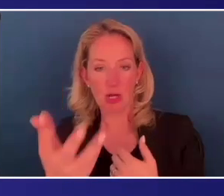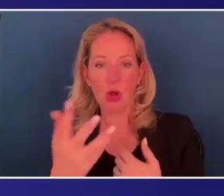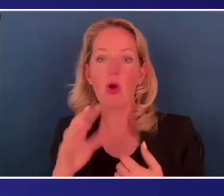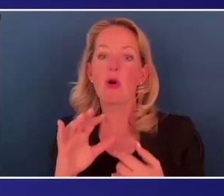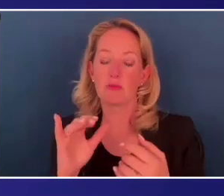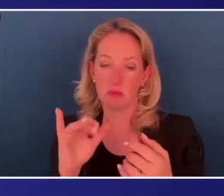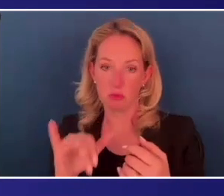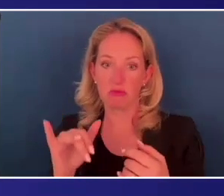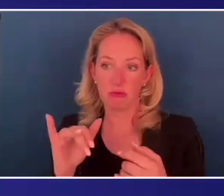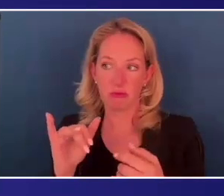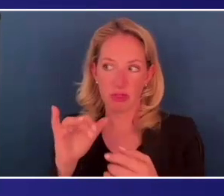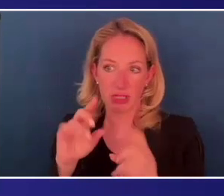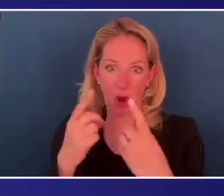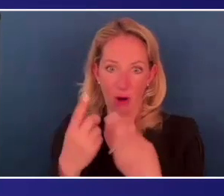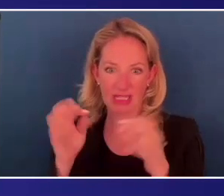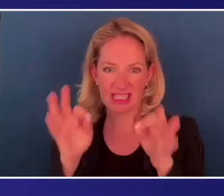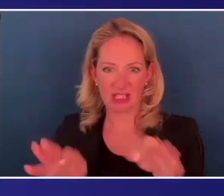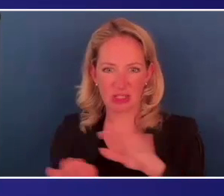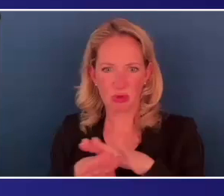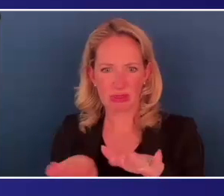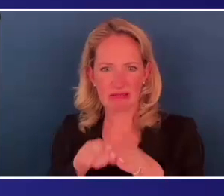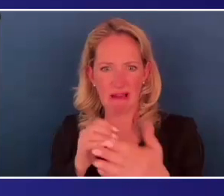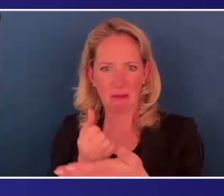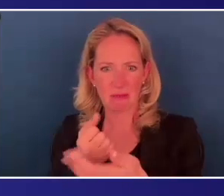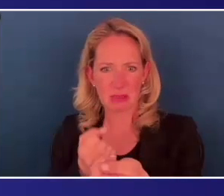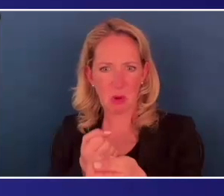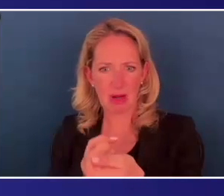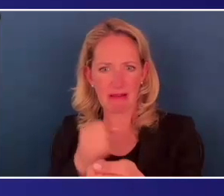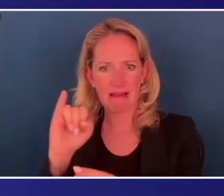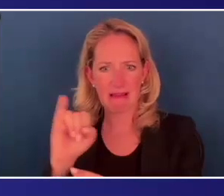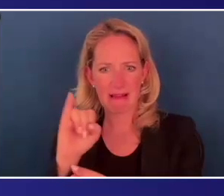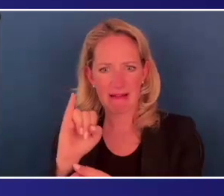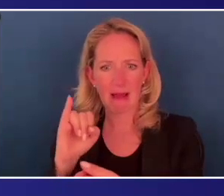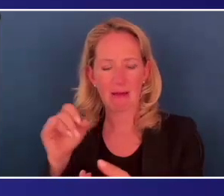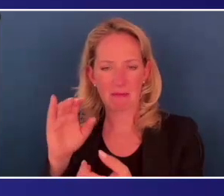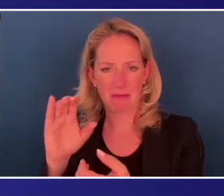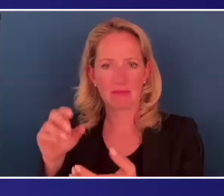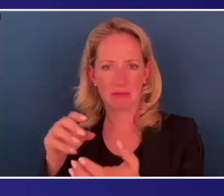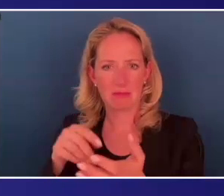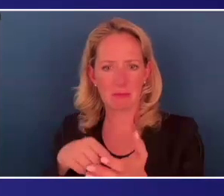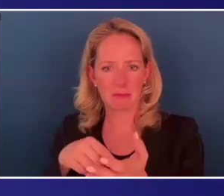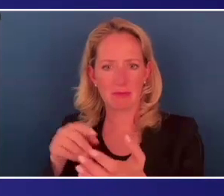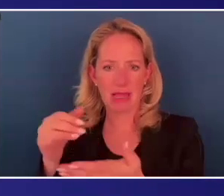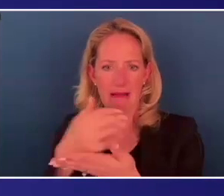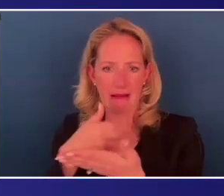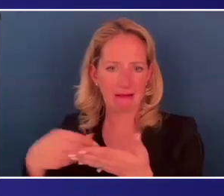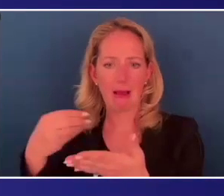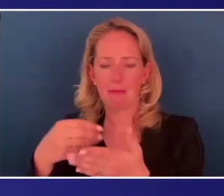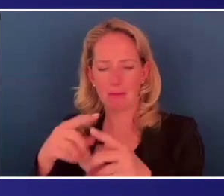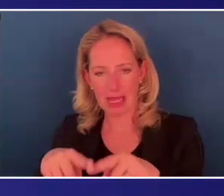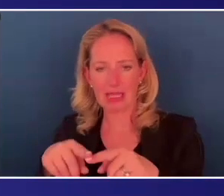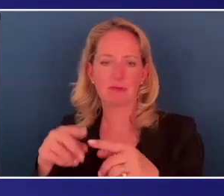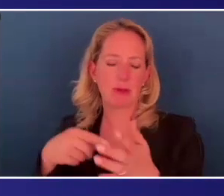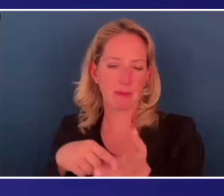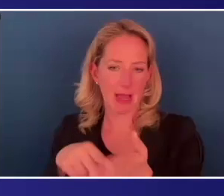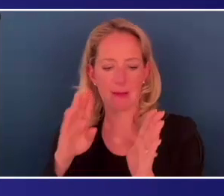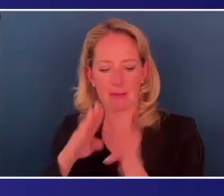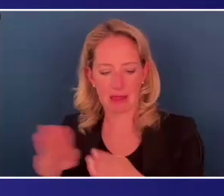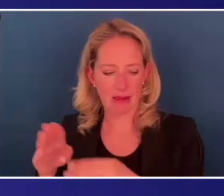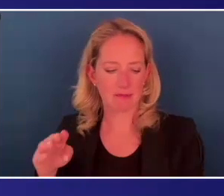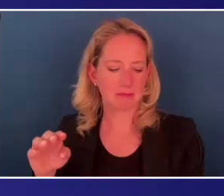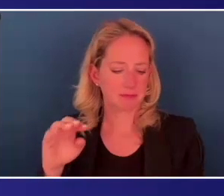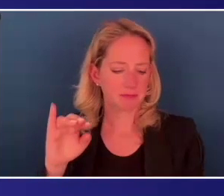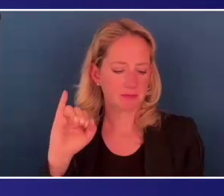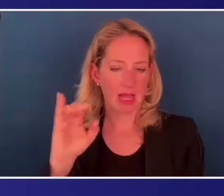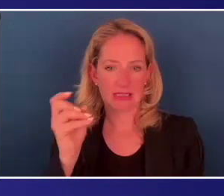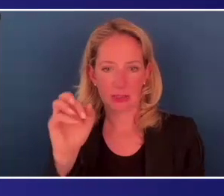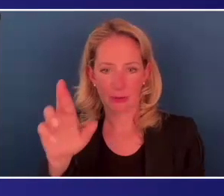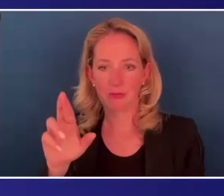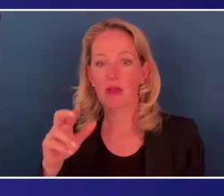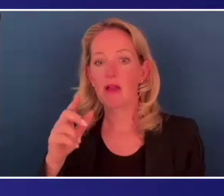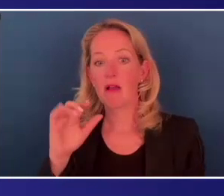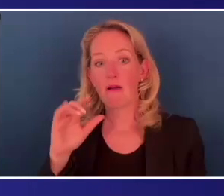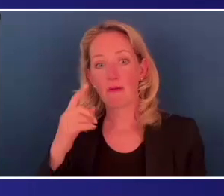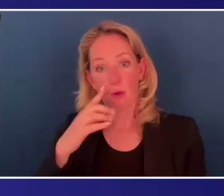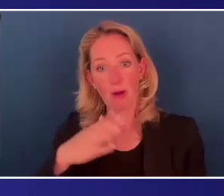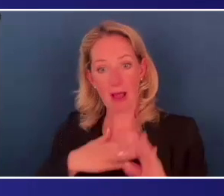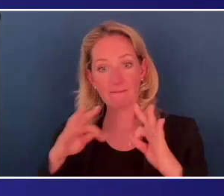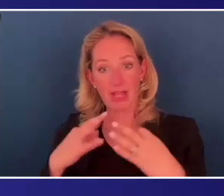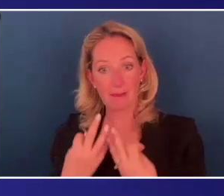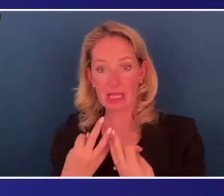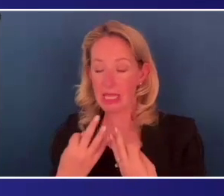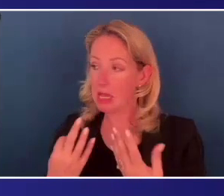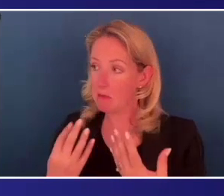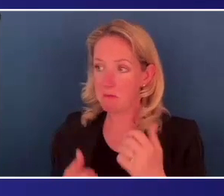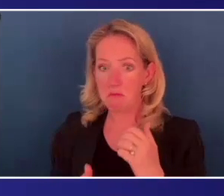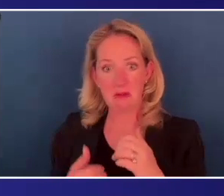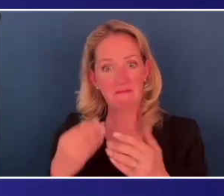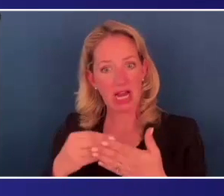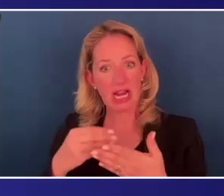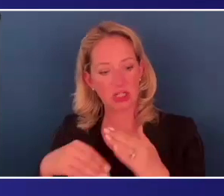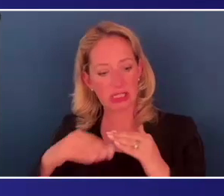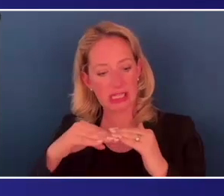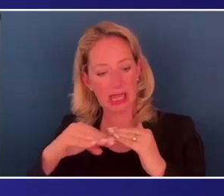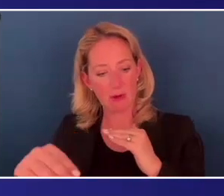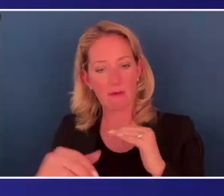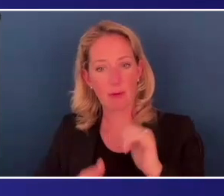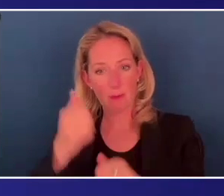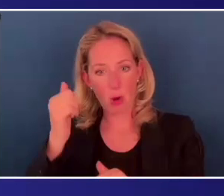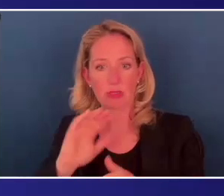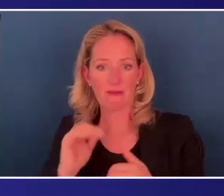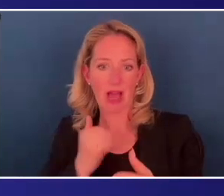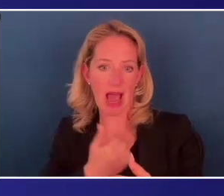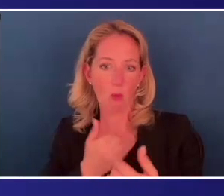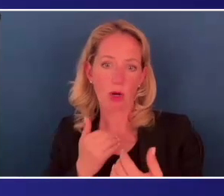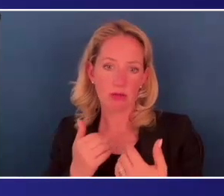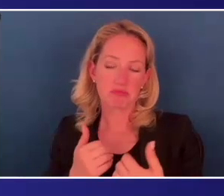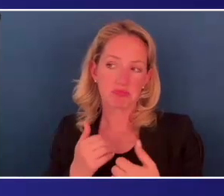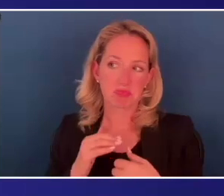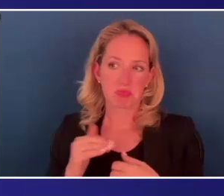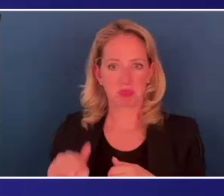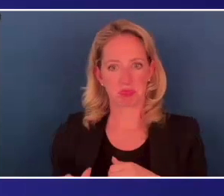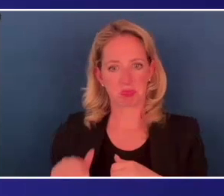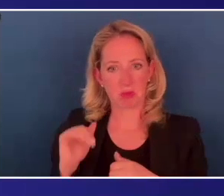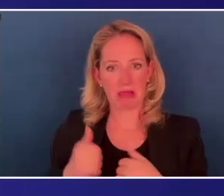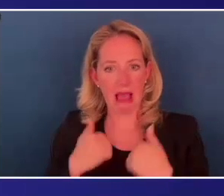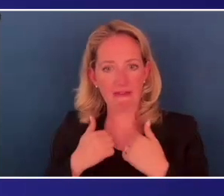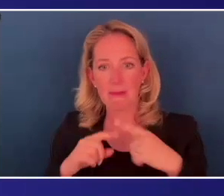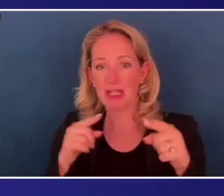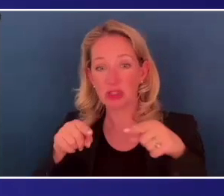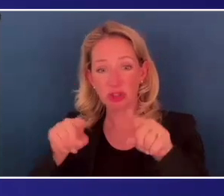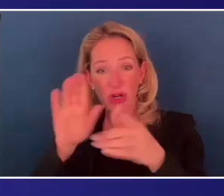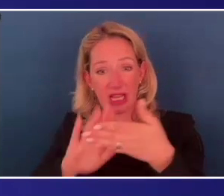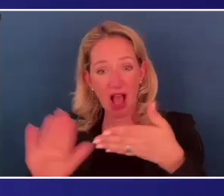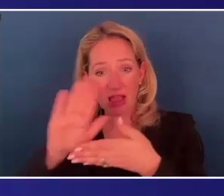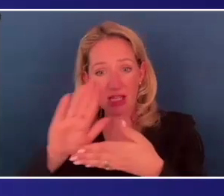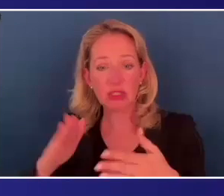For my family, We were financially stable for most of my early life. Things started getting difficult for us during college when my parents had to pay for my college education out of pocket with 2 siblings also in college and a combined family of 7.